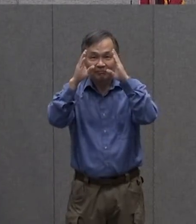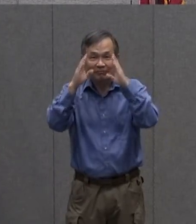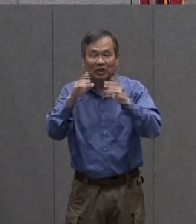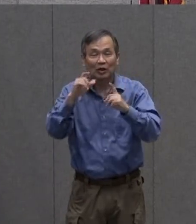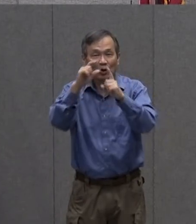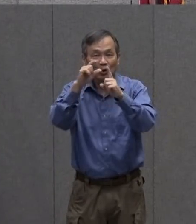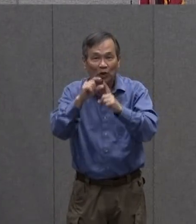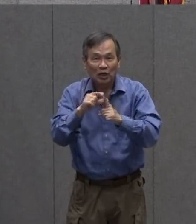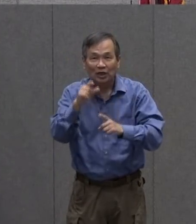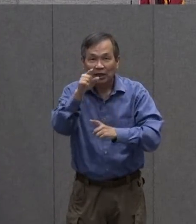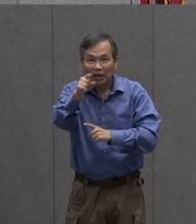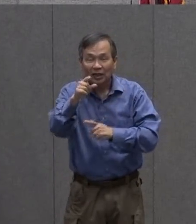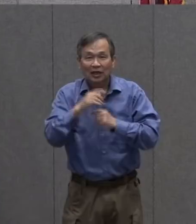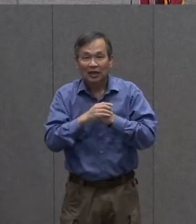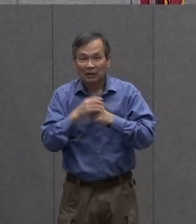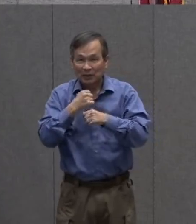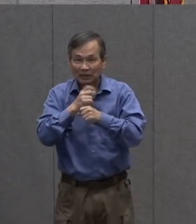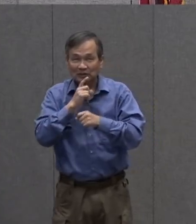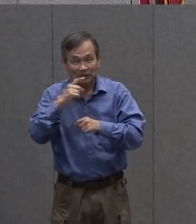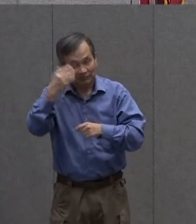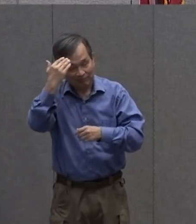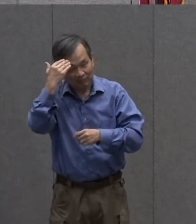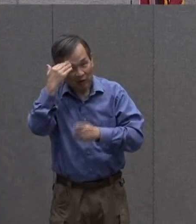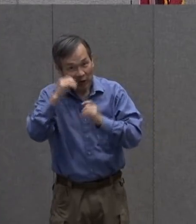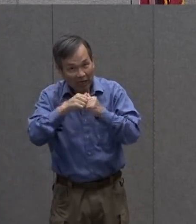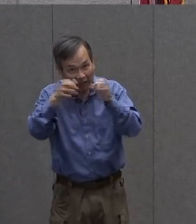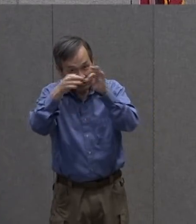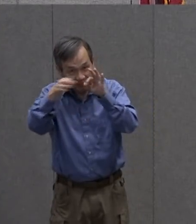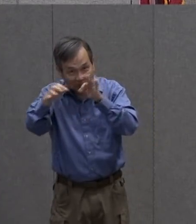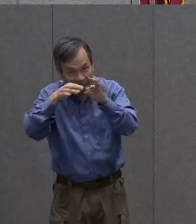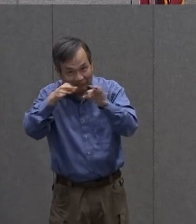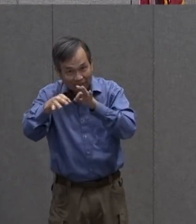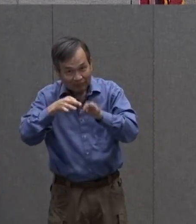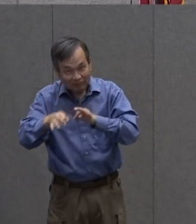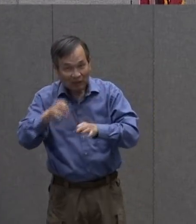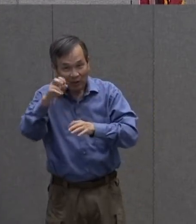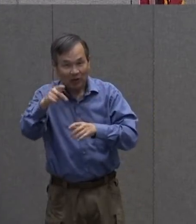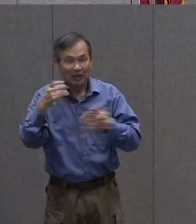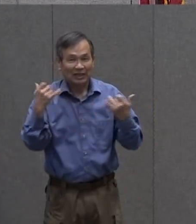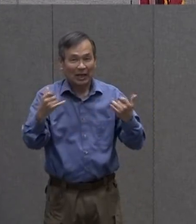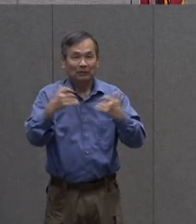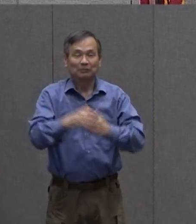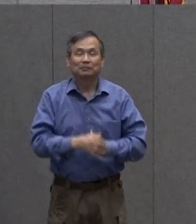And keep those definitions in your minds. All right, let's get started.